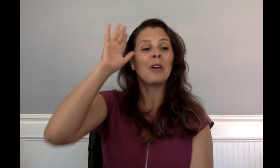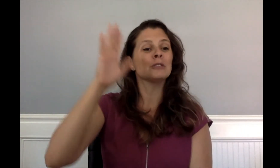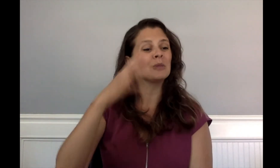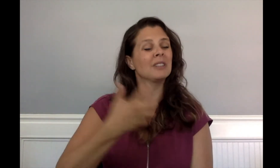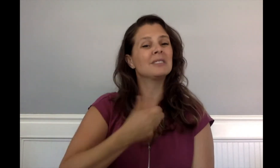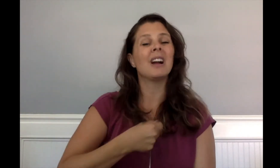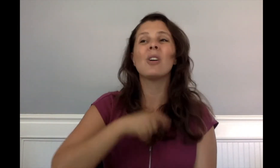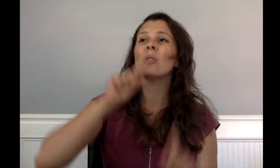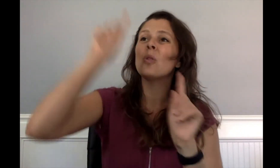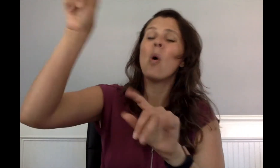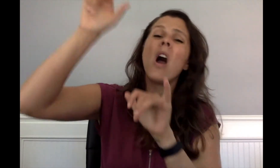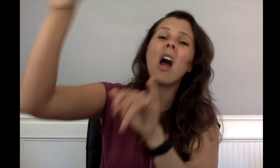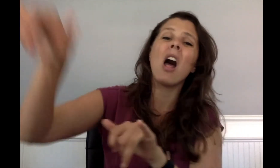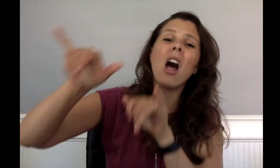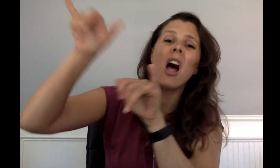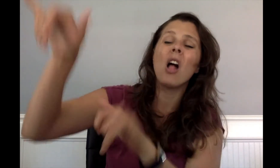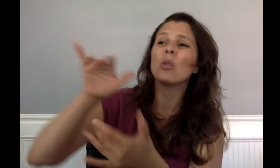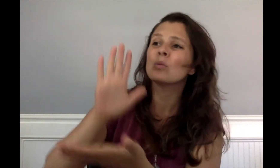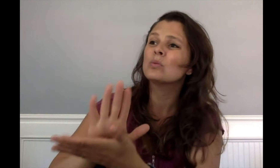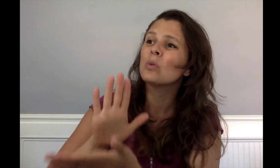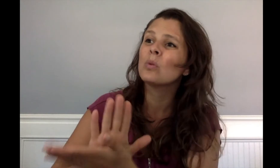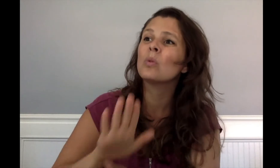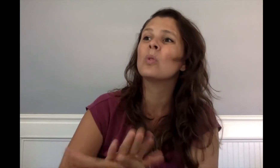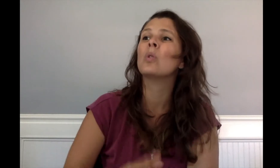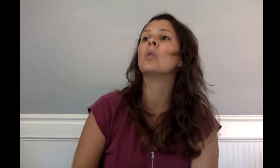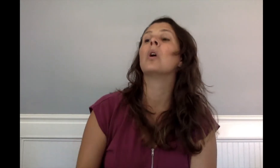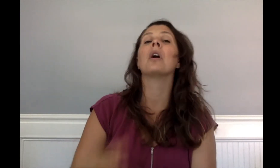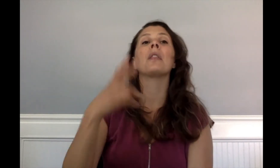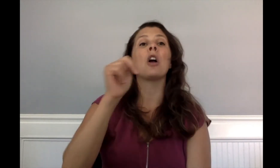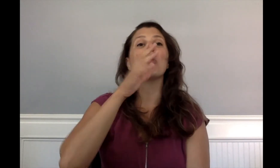"My parents are coming back to take me to boarding school.